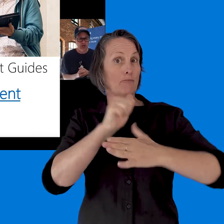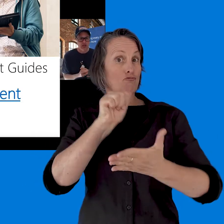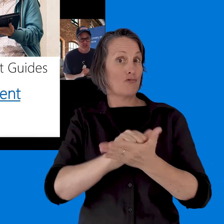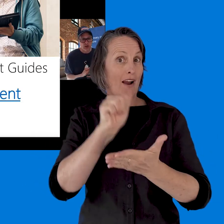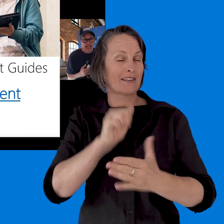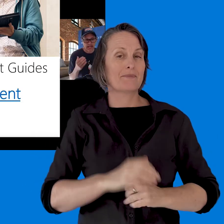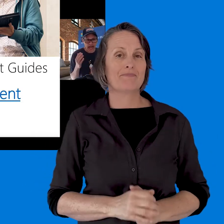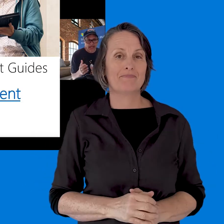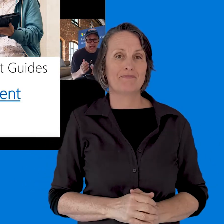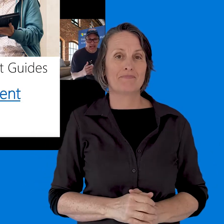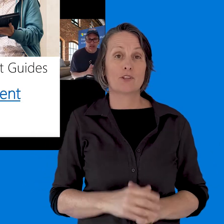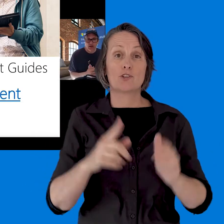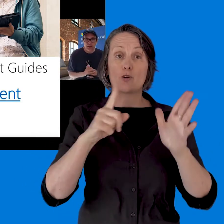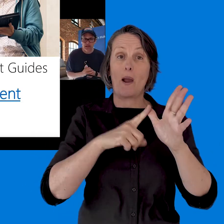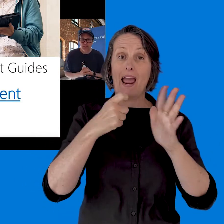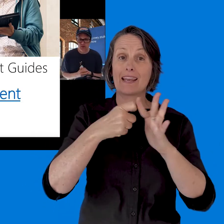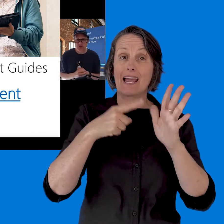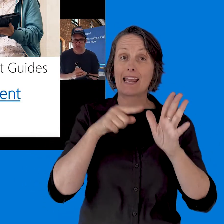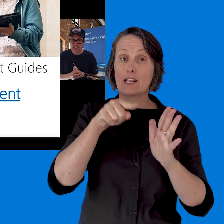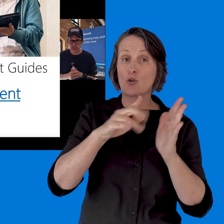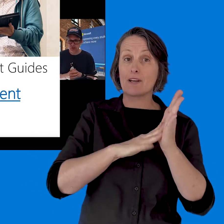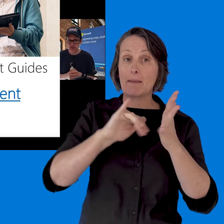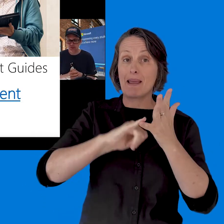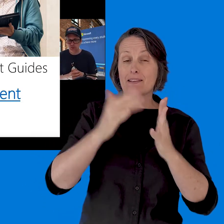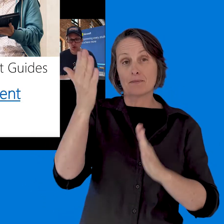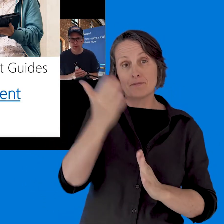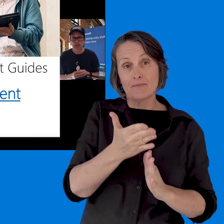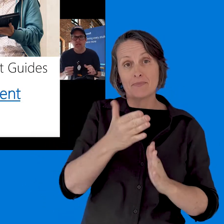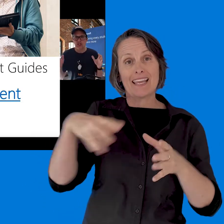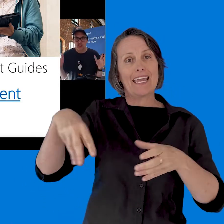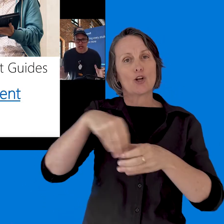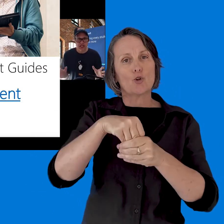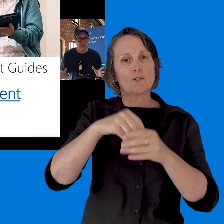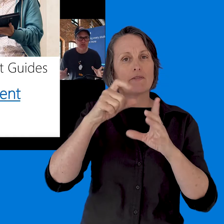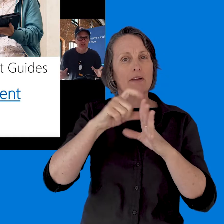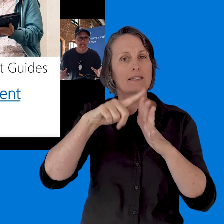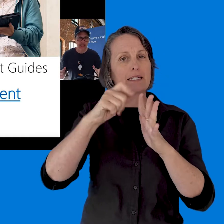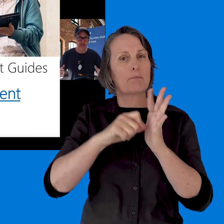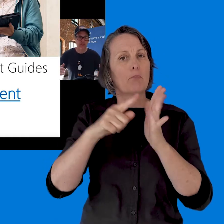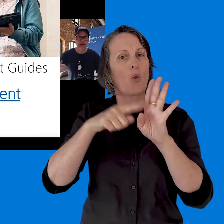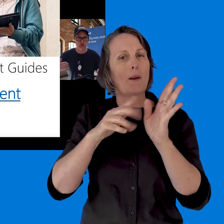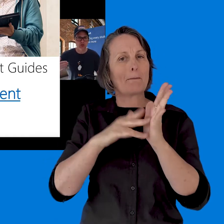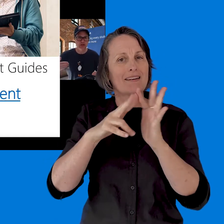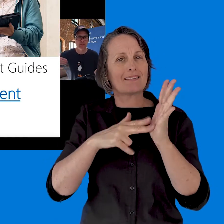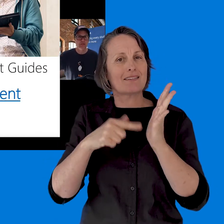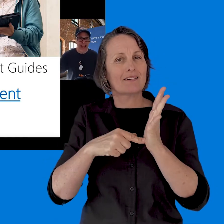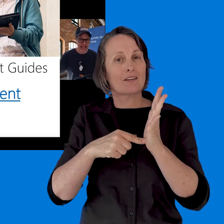So again, aka.ms/InclusiveDeployment. Share this with your techie to make sure at the back